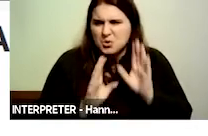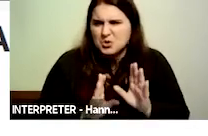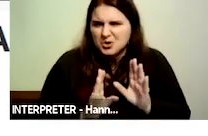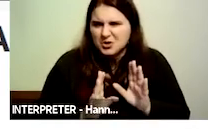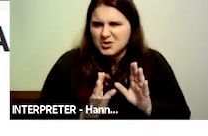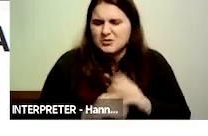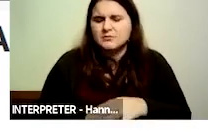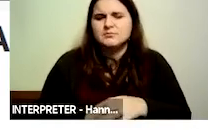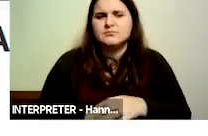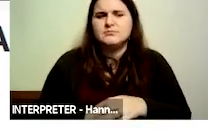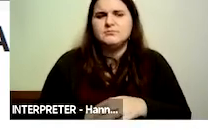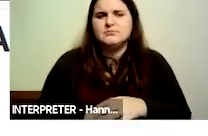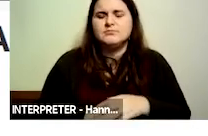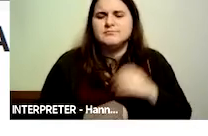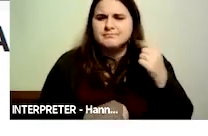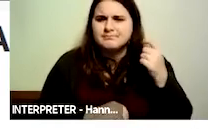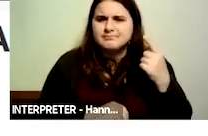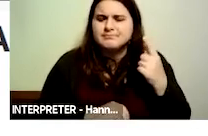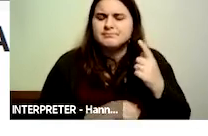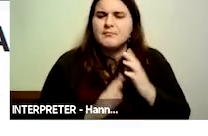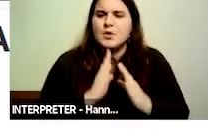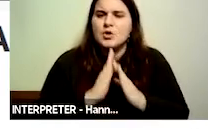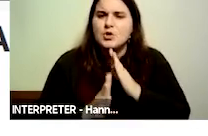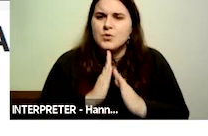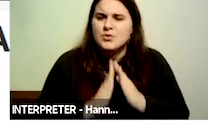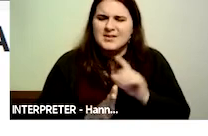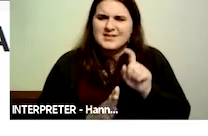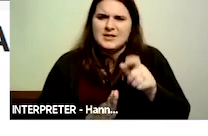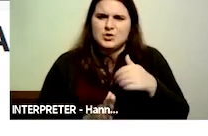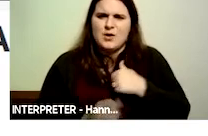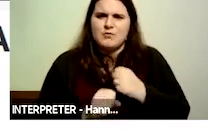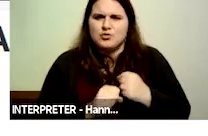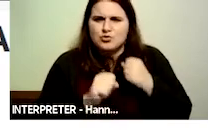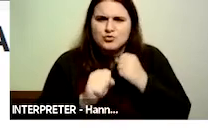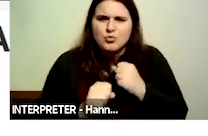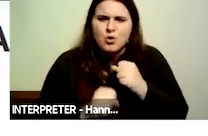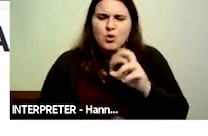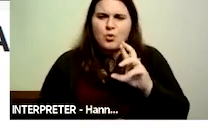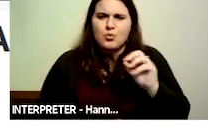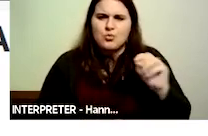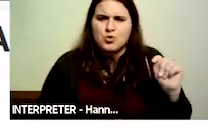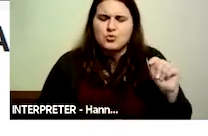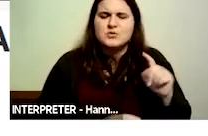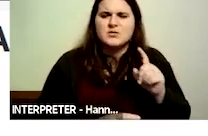But the idea is that a community needs to develop strong roots in order to with Stan security.